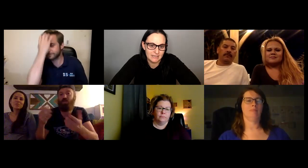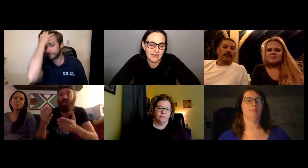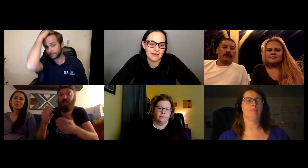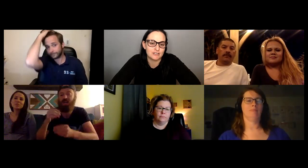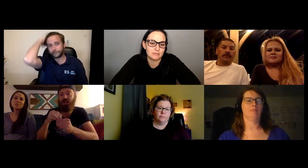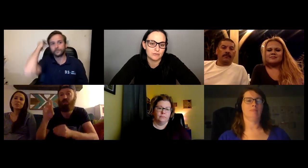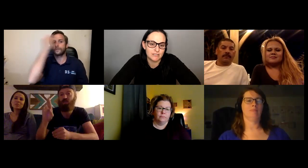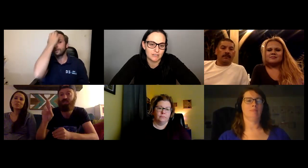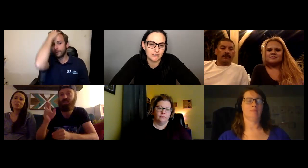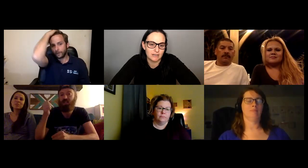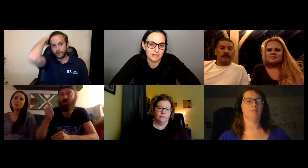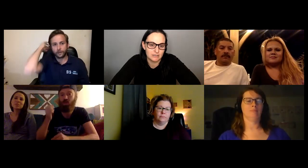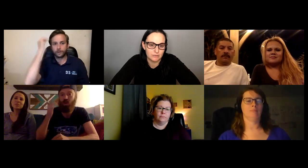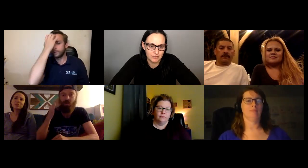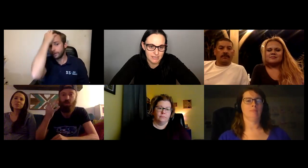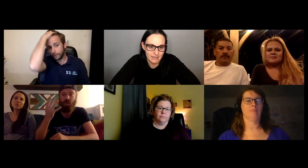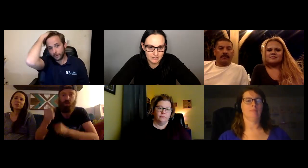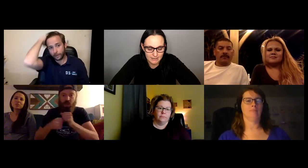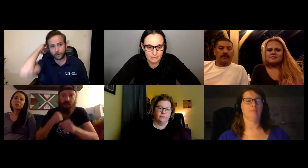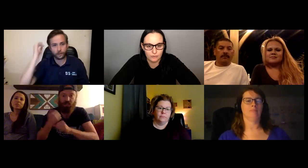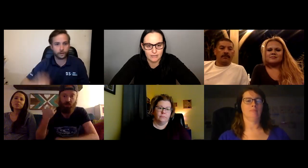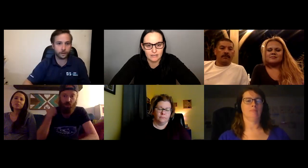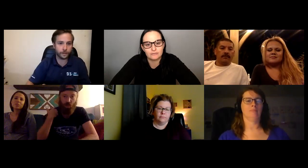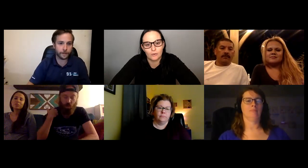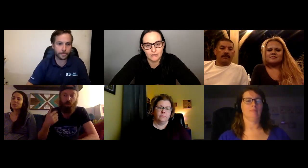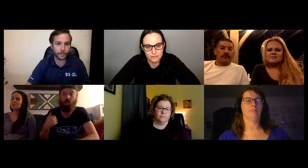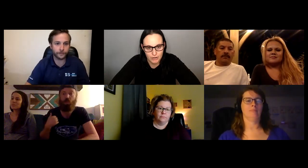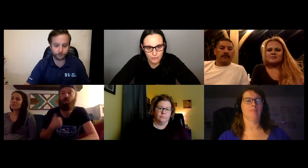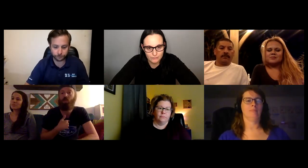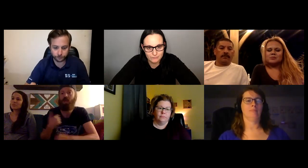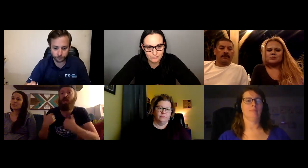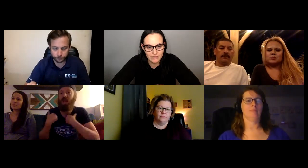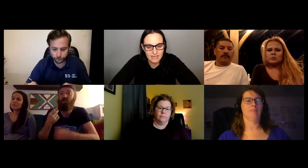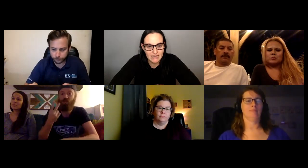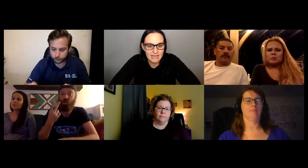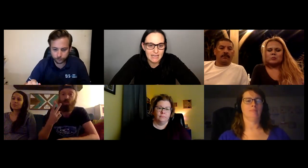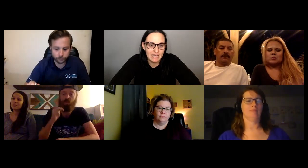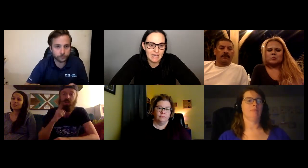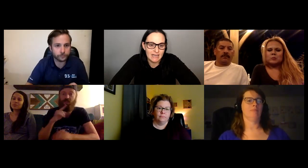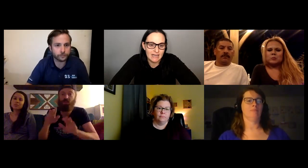i actually moved here to riverside california four years ago